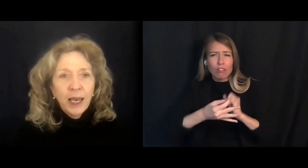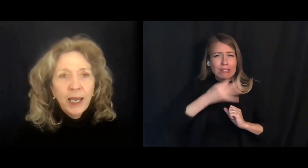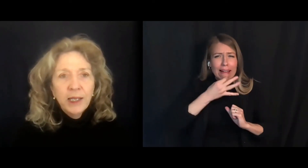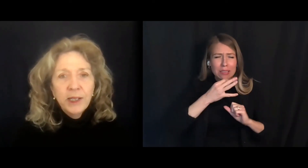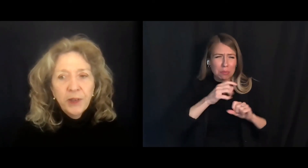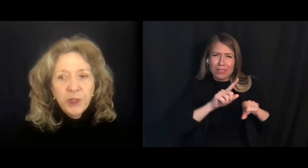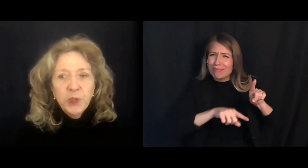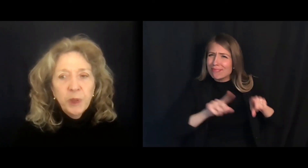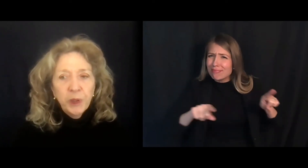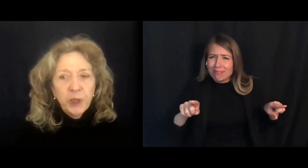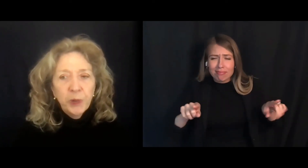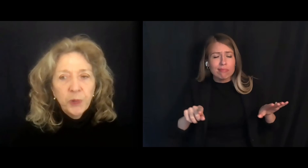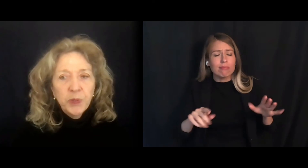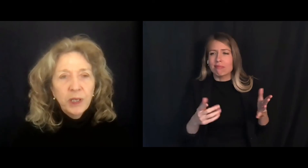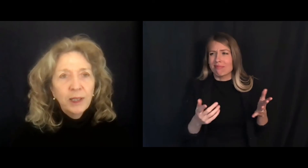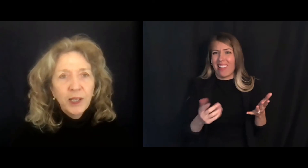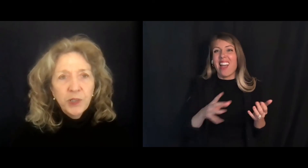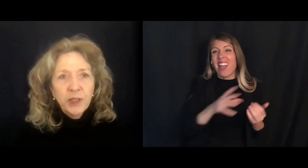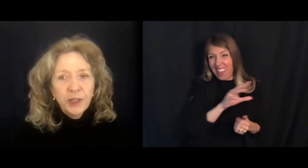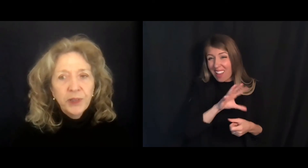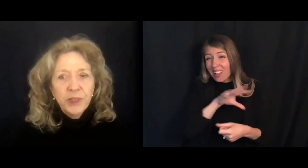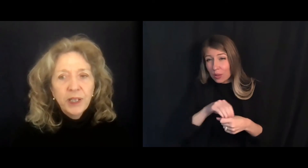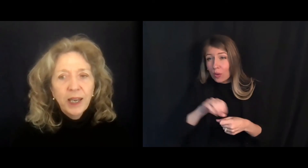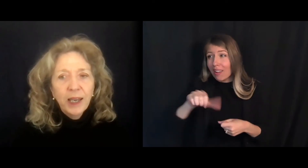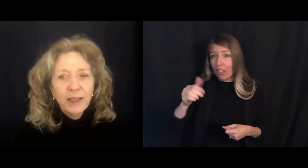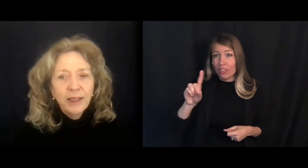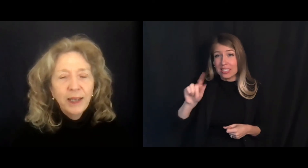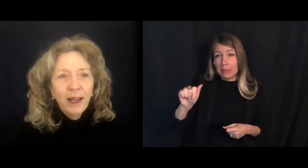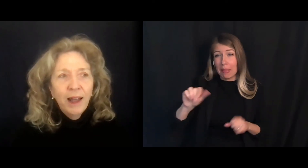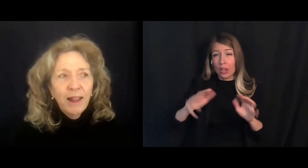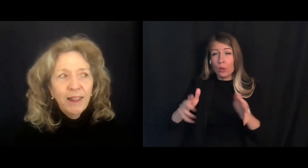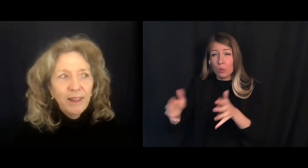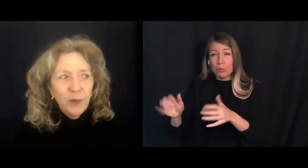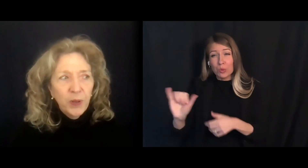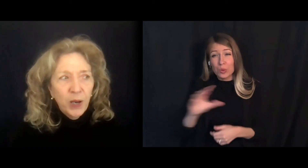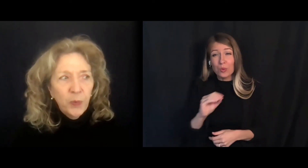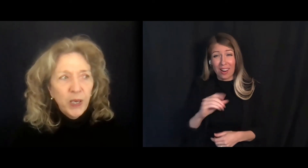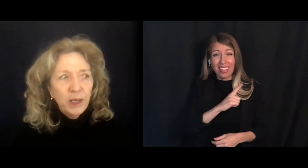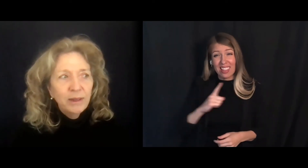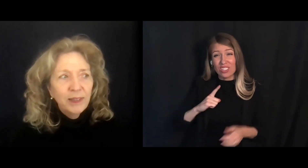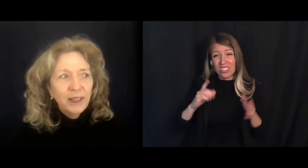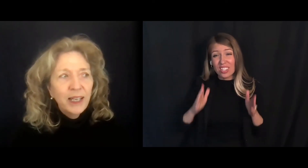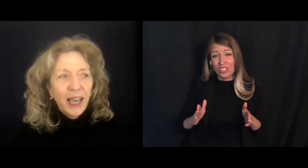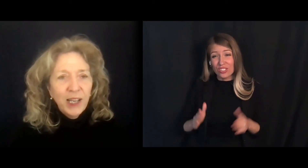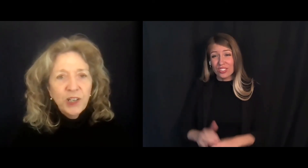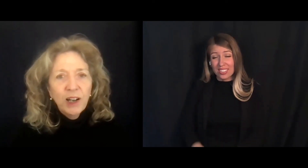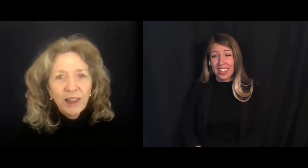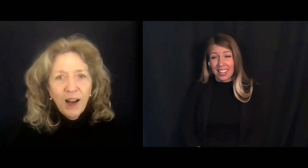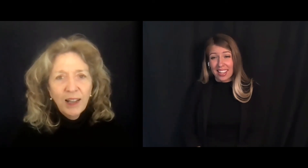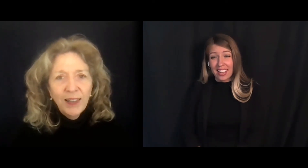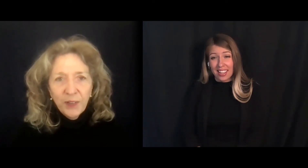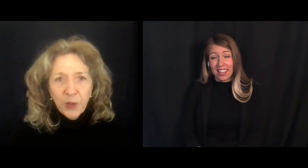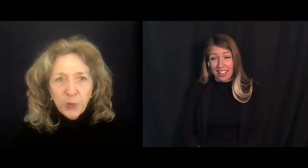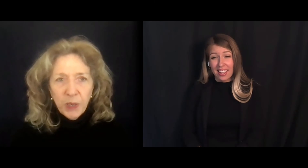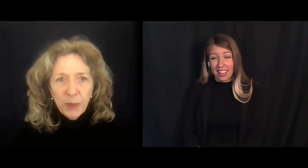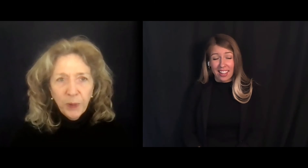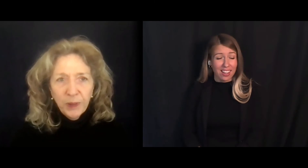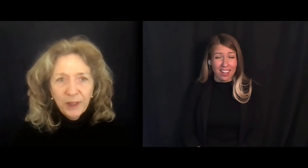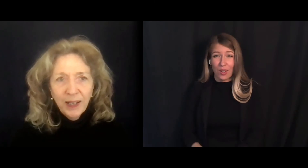and other disability groups and legislators. And we engaged a lot of those people